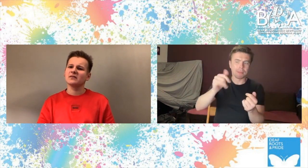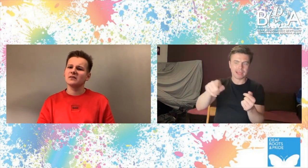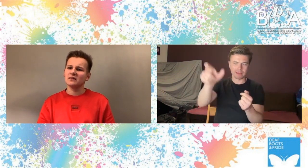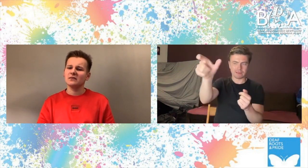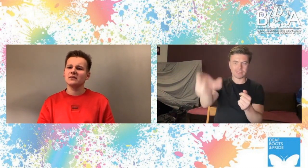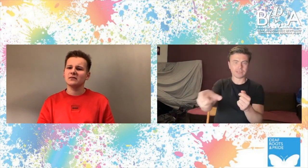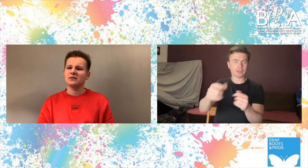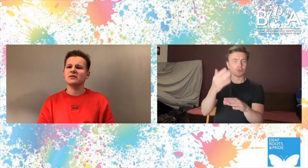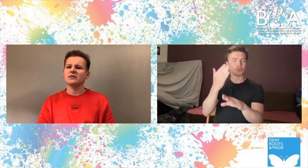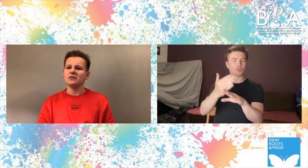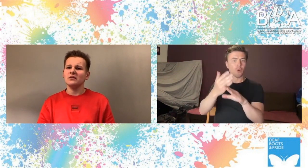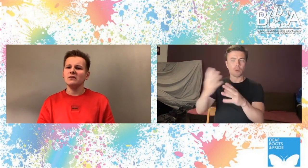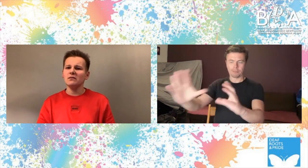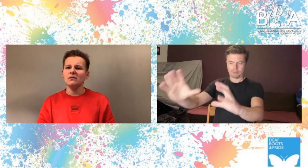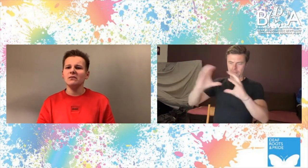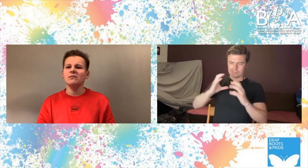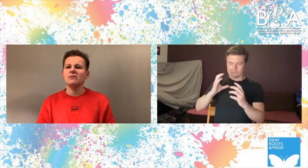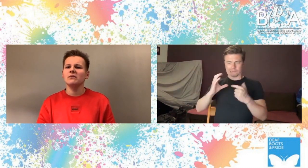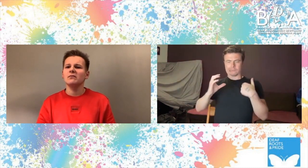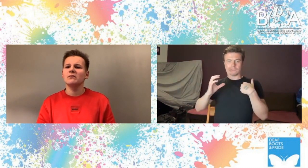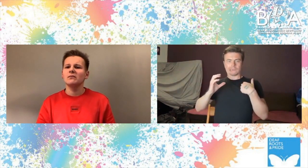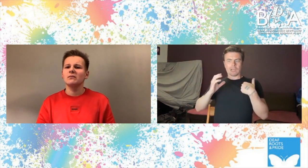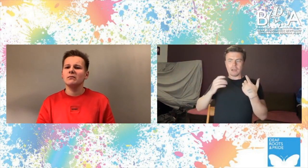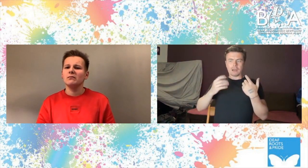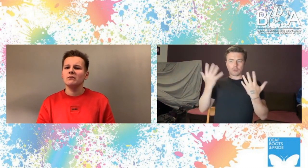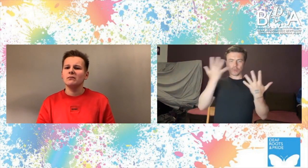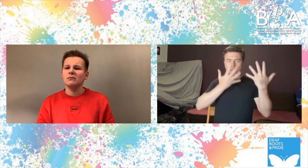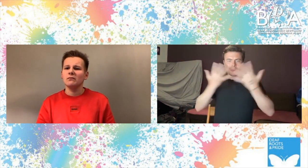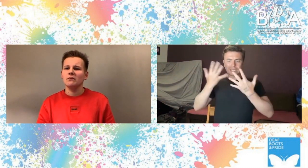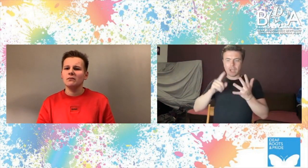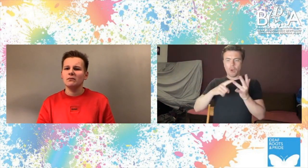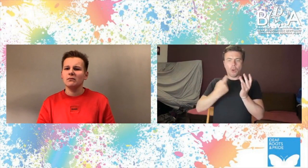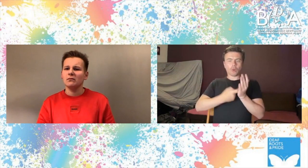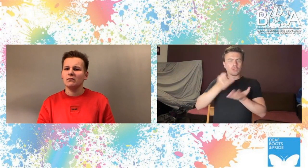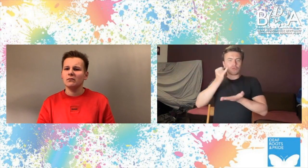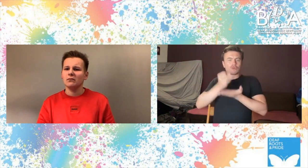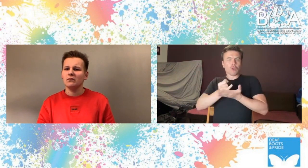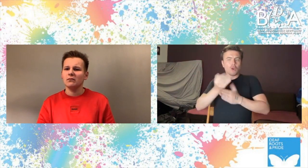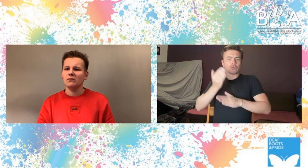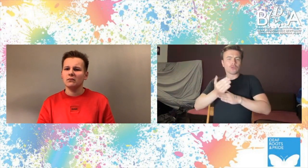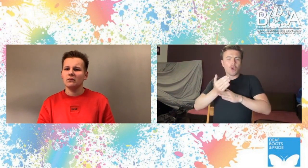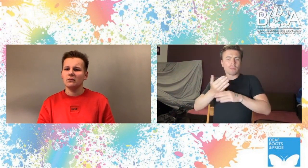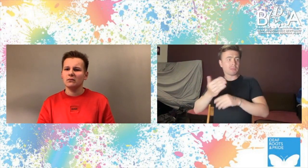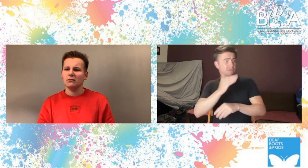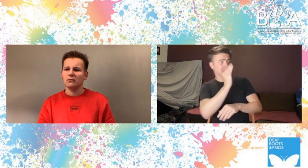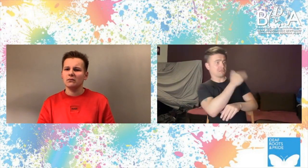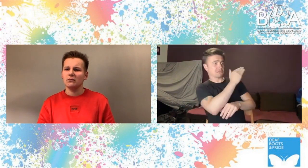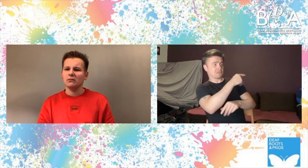there’s one person I can think of, if they get a job that isn’t right for them or doesn’t